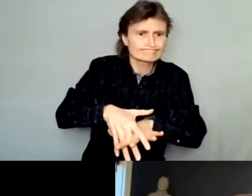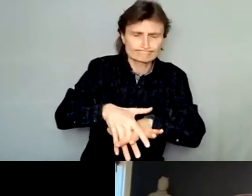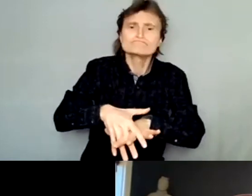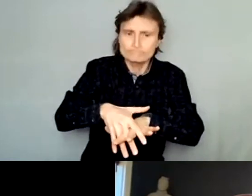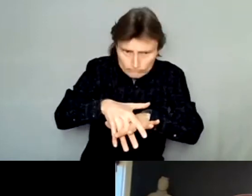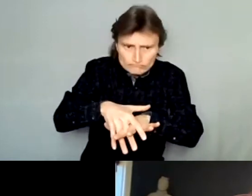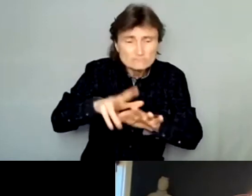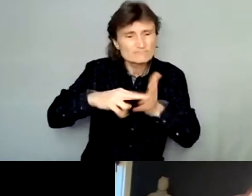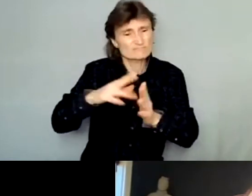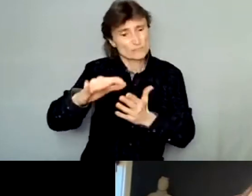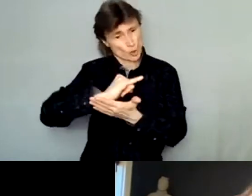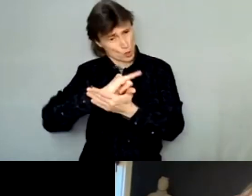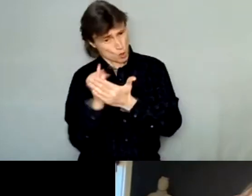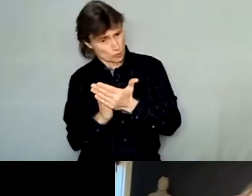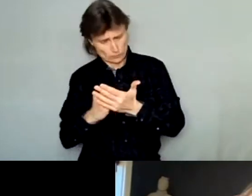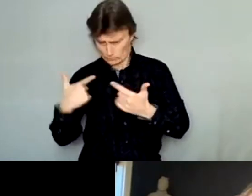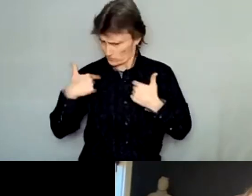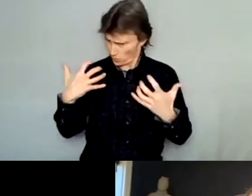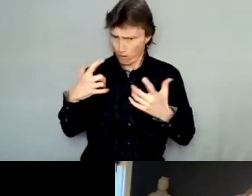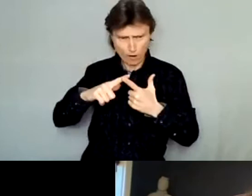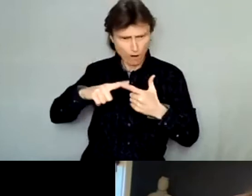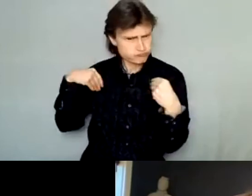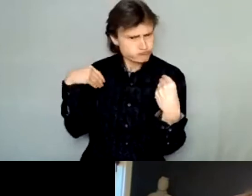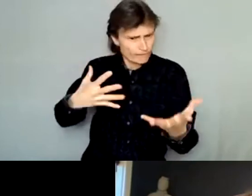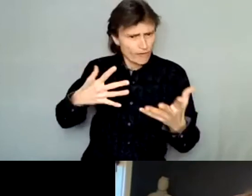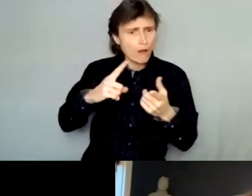a city that all Calgarians deserve, not some.